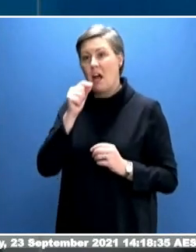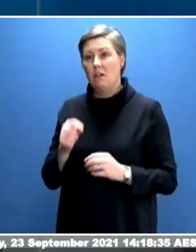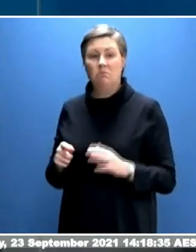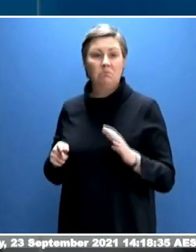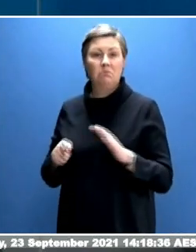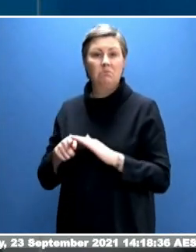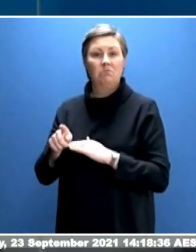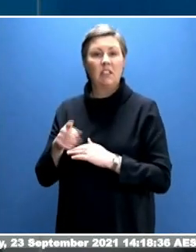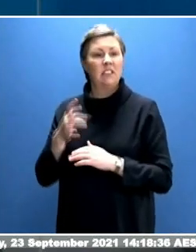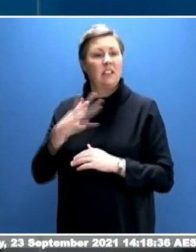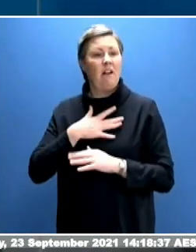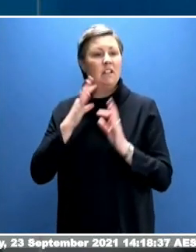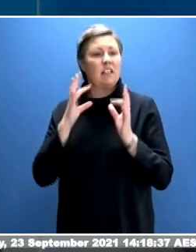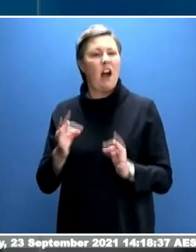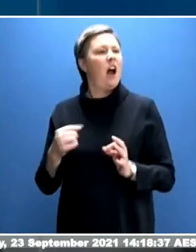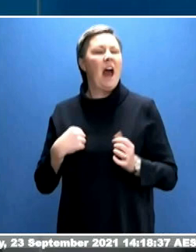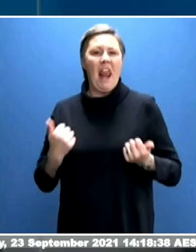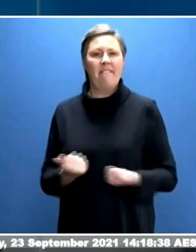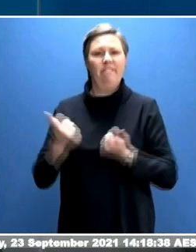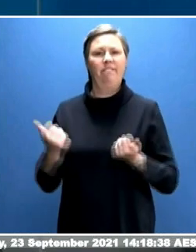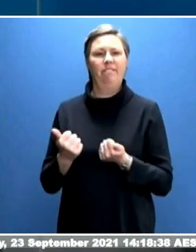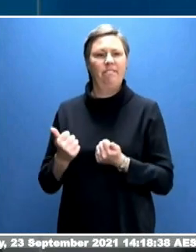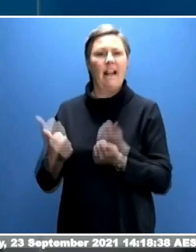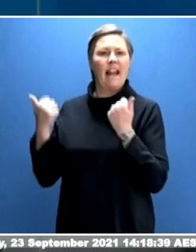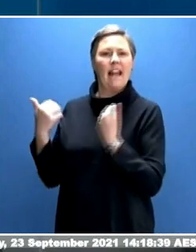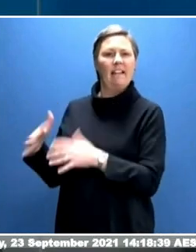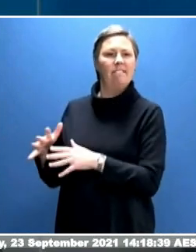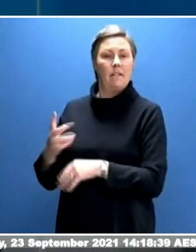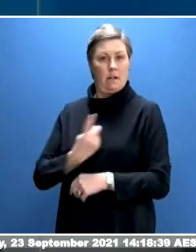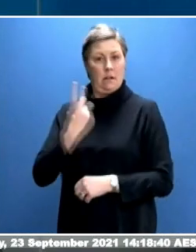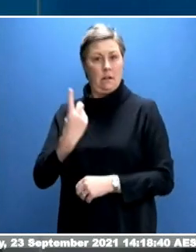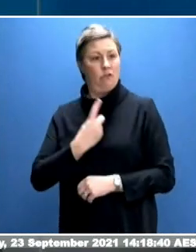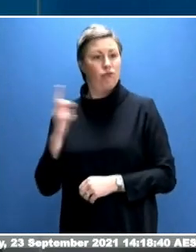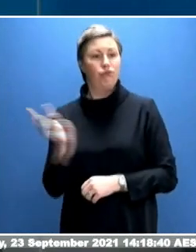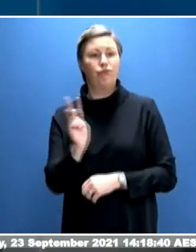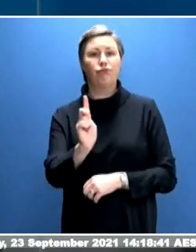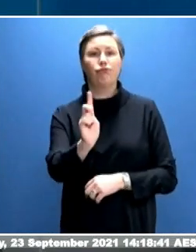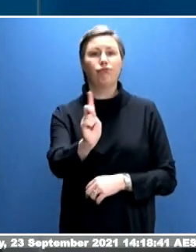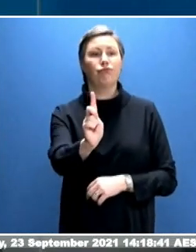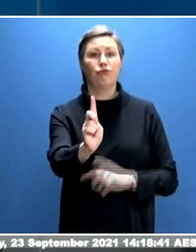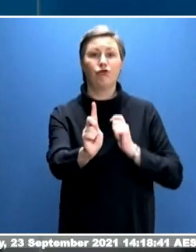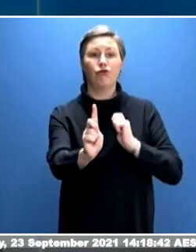voluntarily the house unaccompanied and then be trusted to come back?